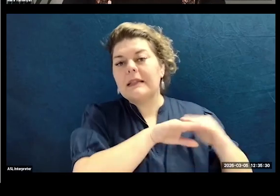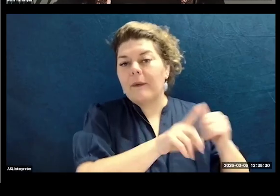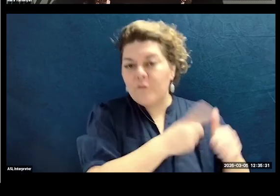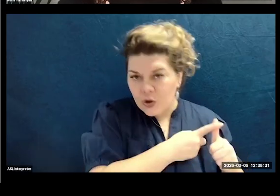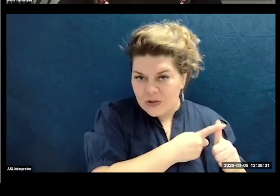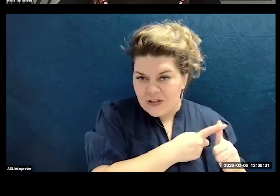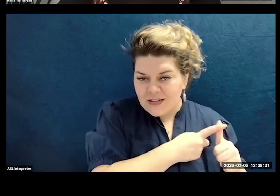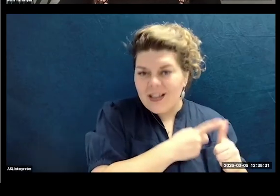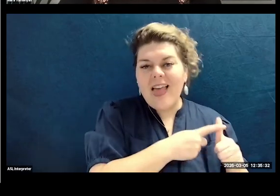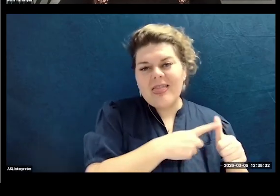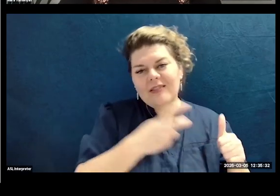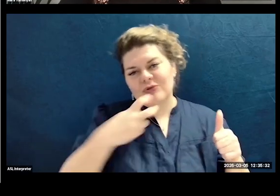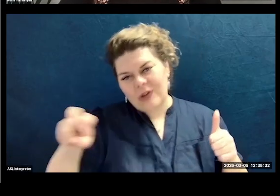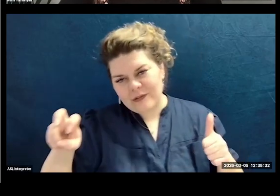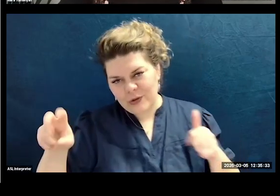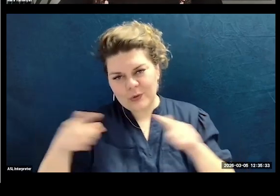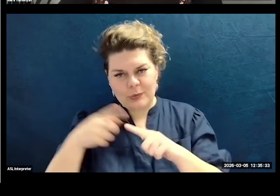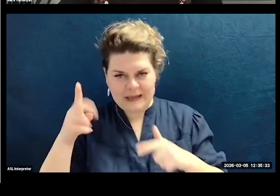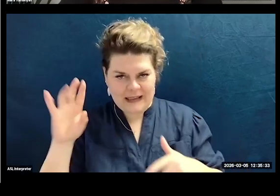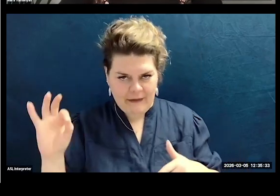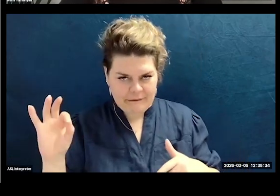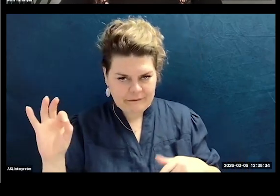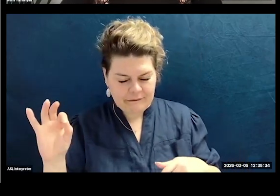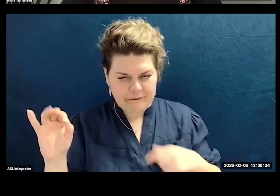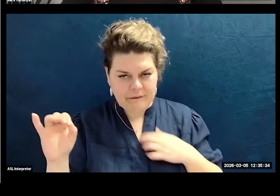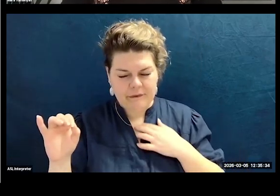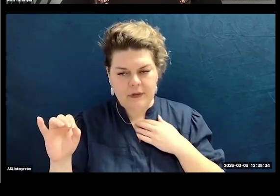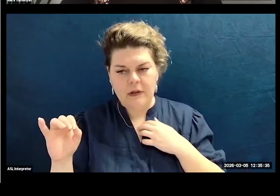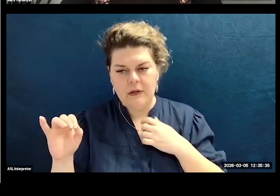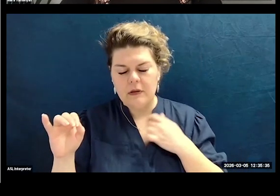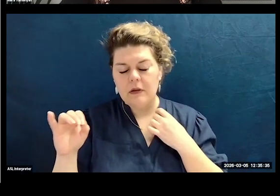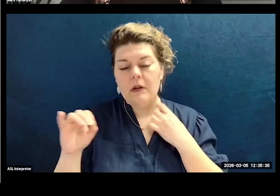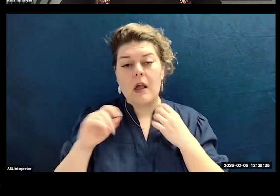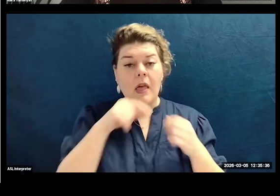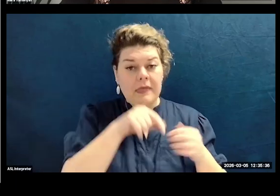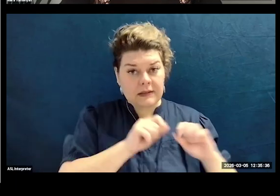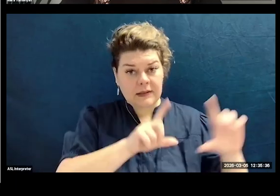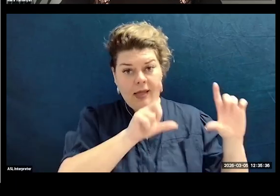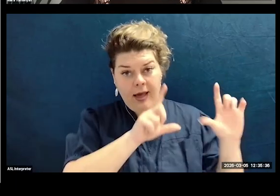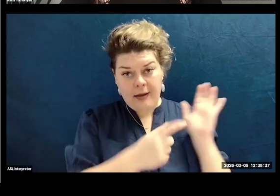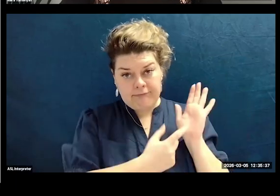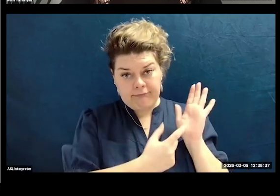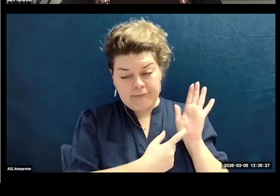before converting it to a PDF. And on this slide, we are listing